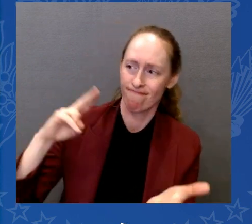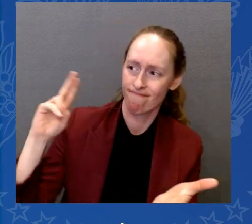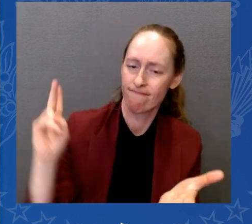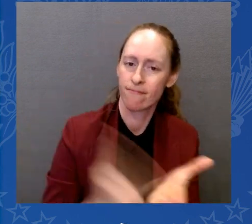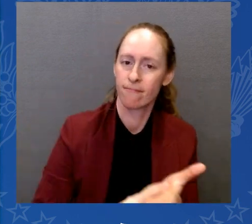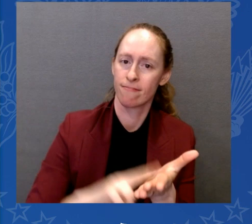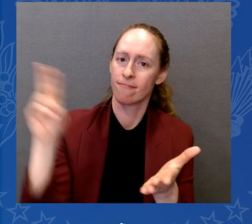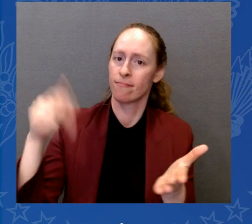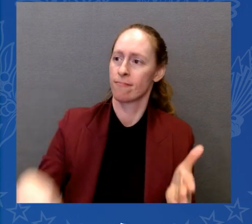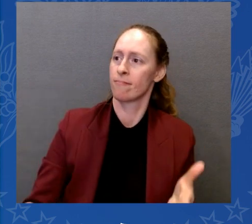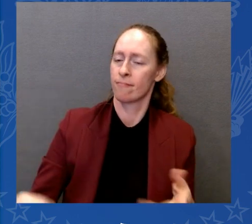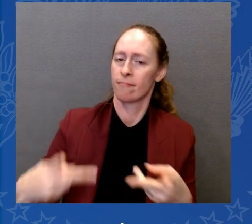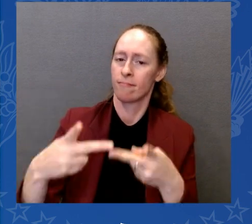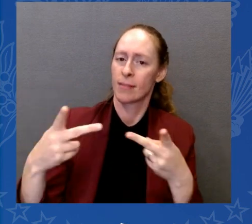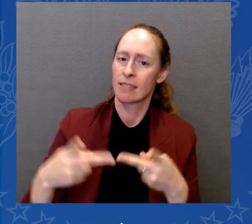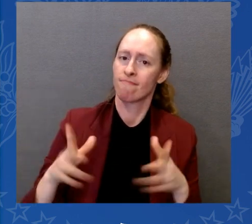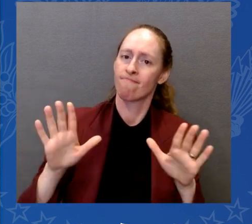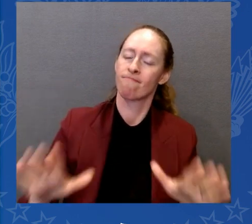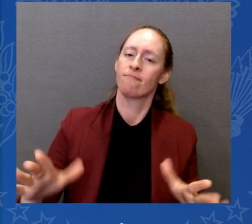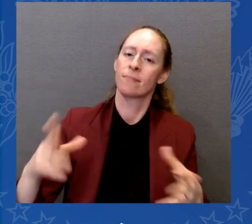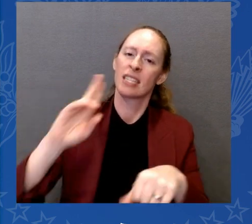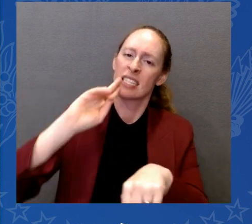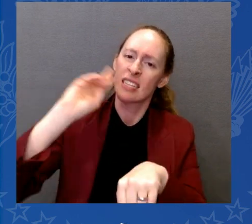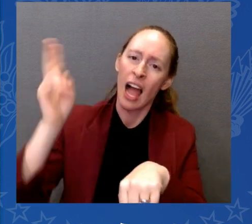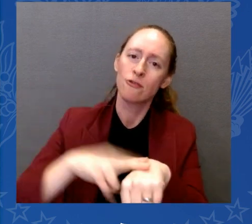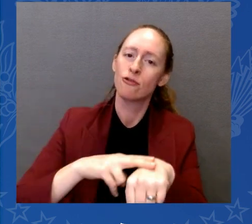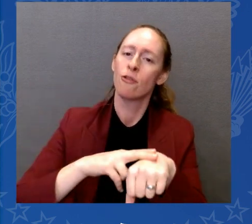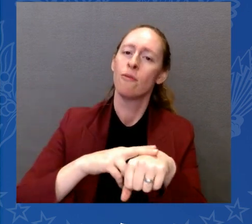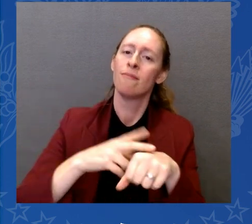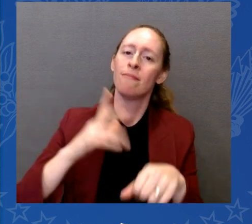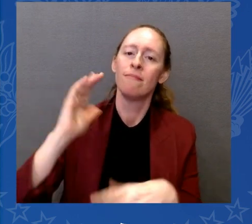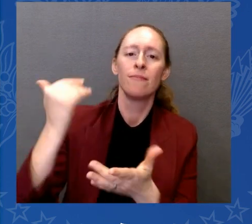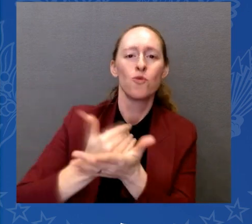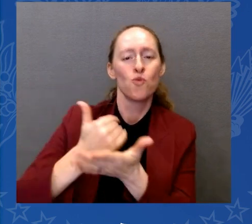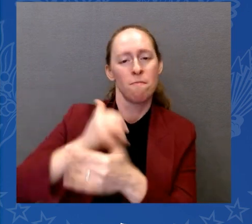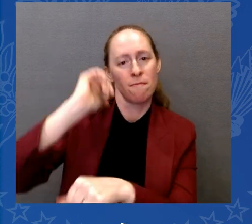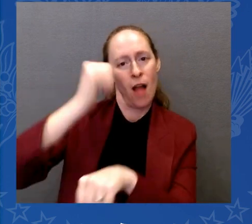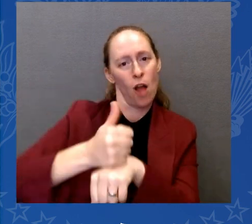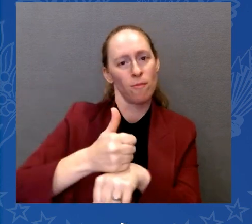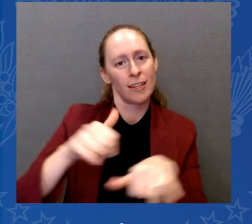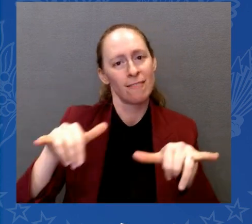first and only mountain infantry division trained to take on the Nazis in World War Two.